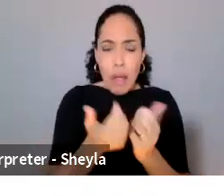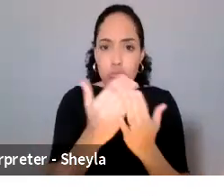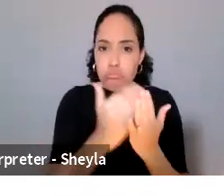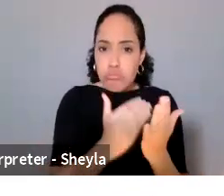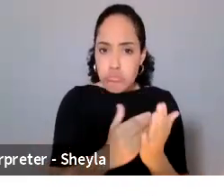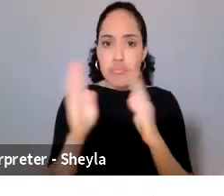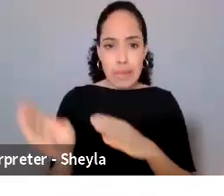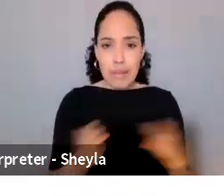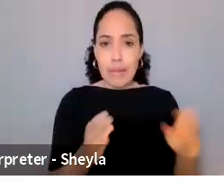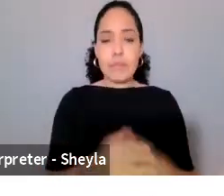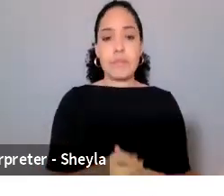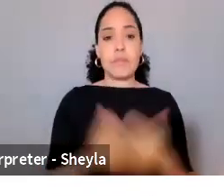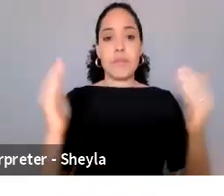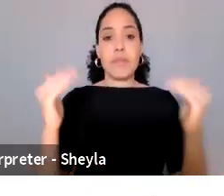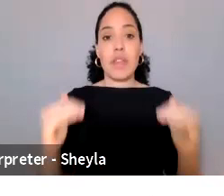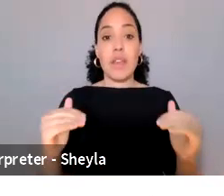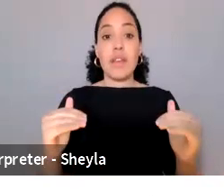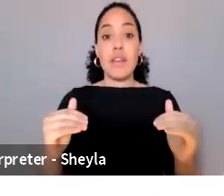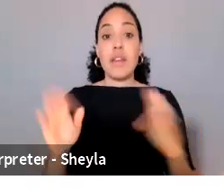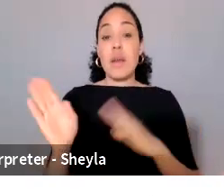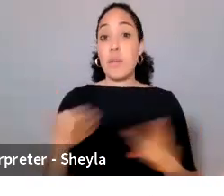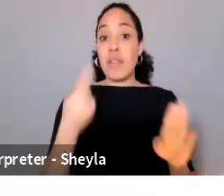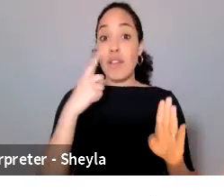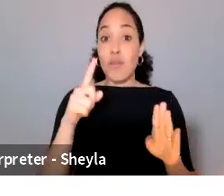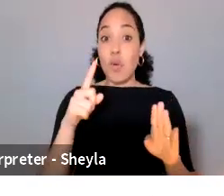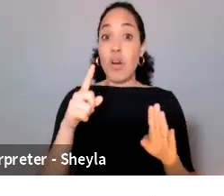plan also for evacuation or shelter in place contingencies